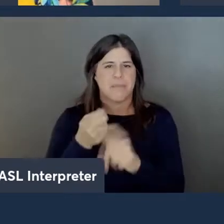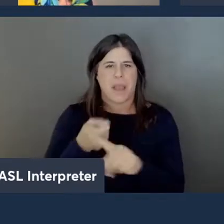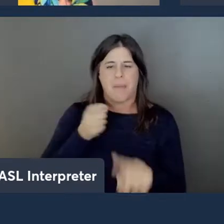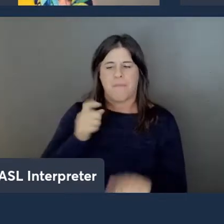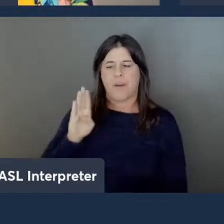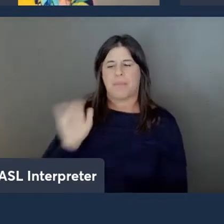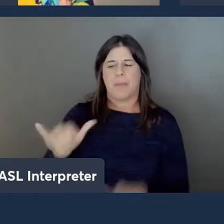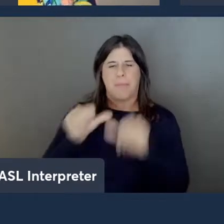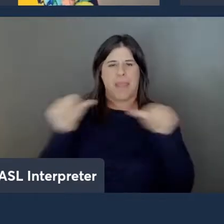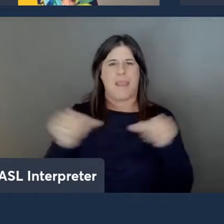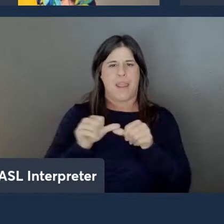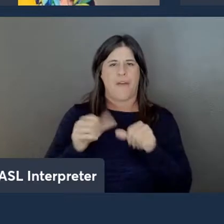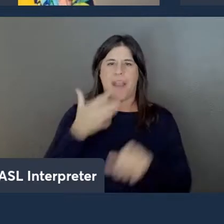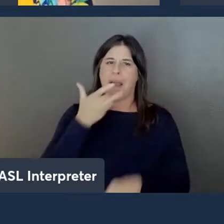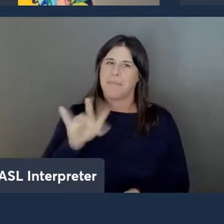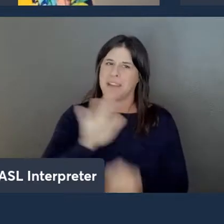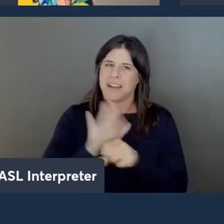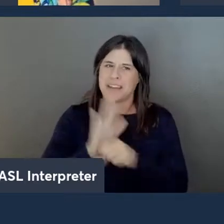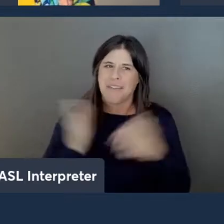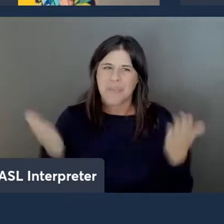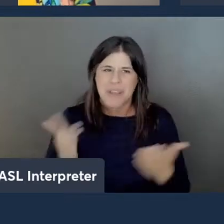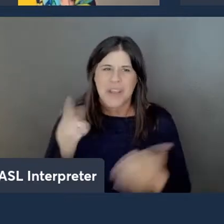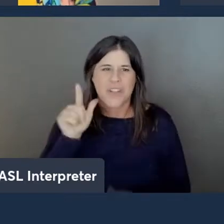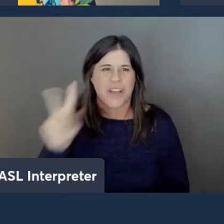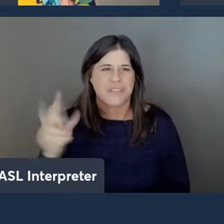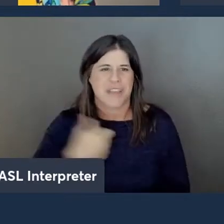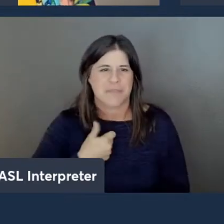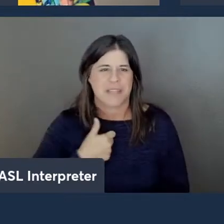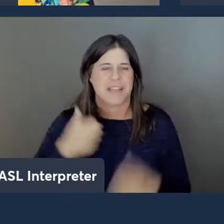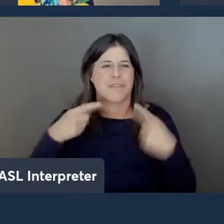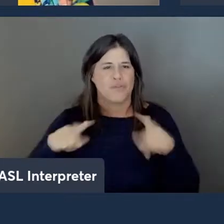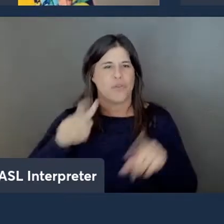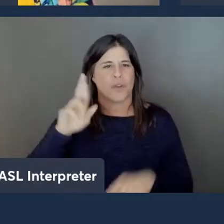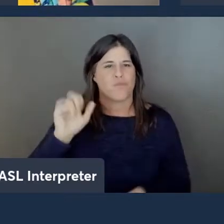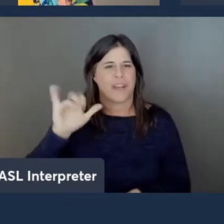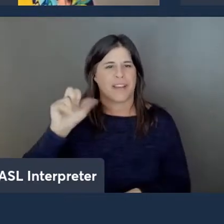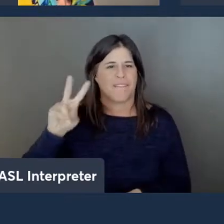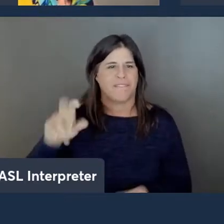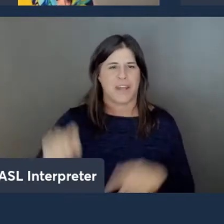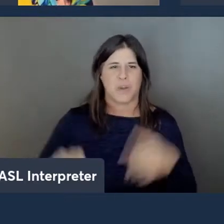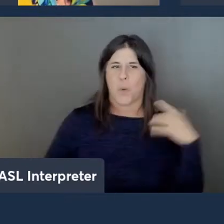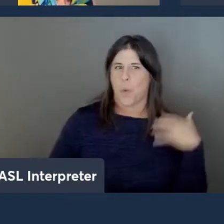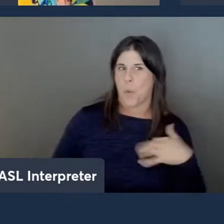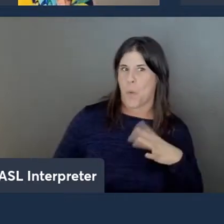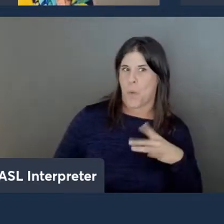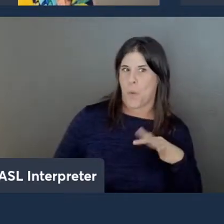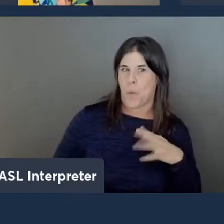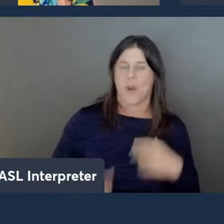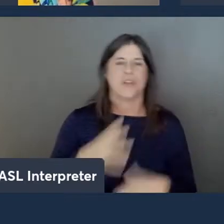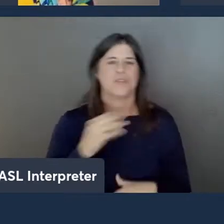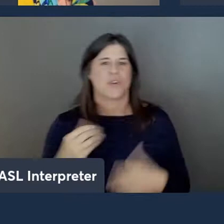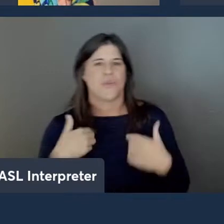I am lucky enough to be here in Las Vegas during re:Invent. So I'm happy to join you all.